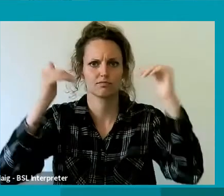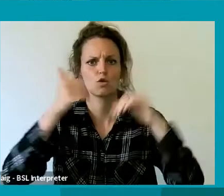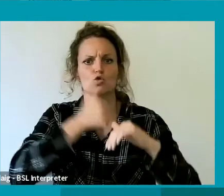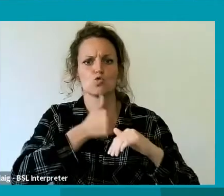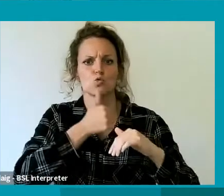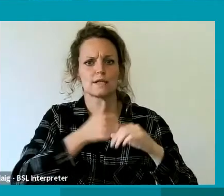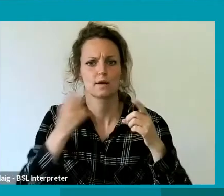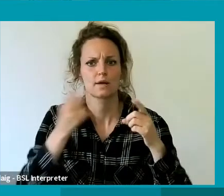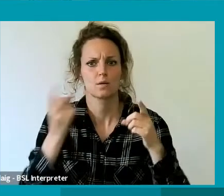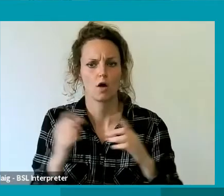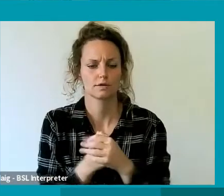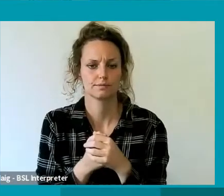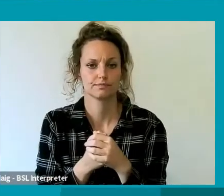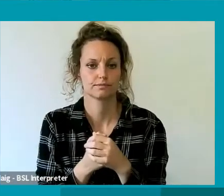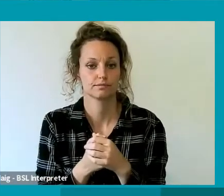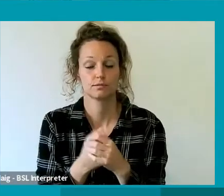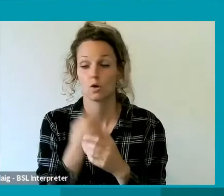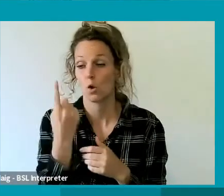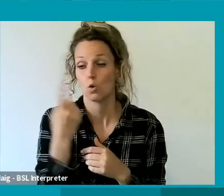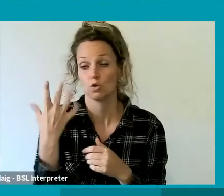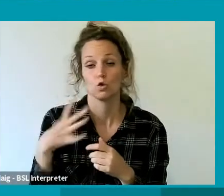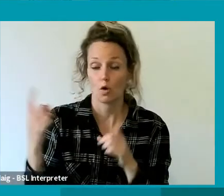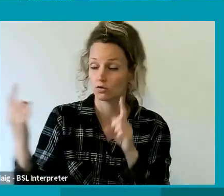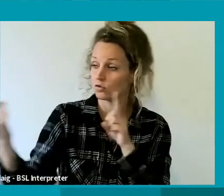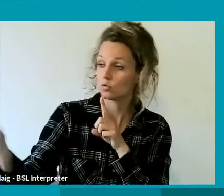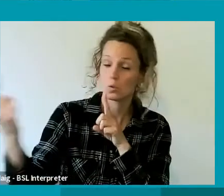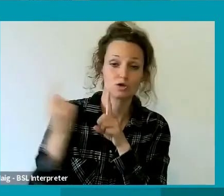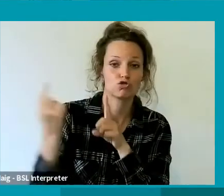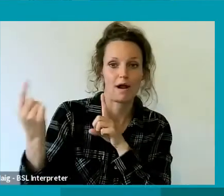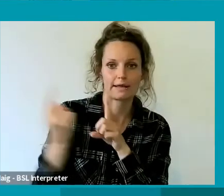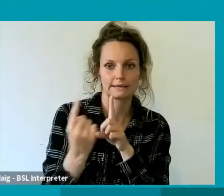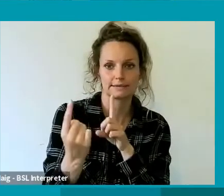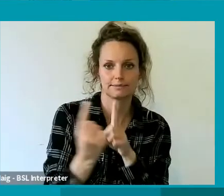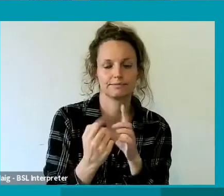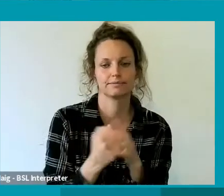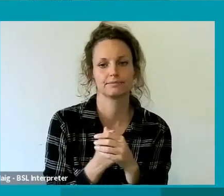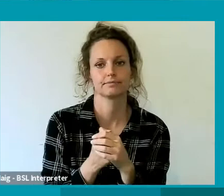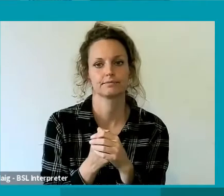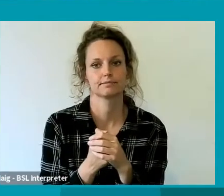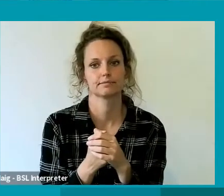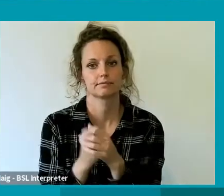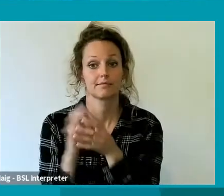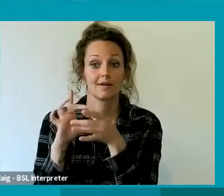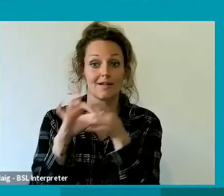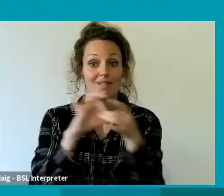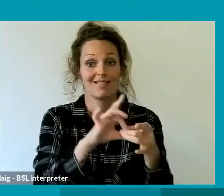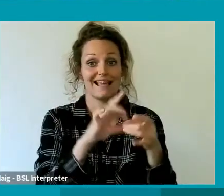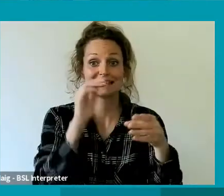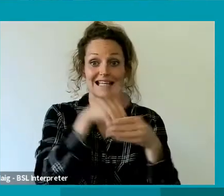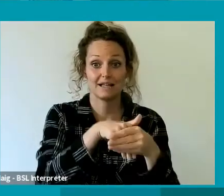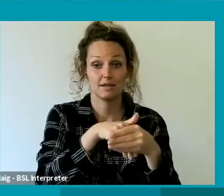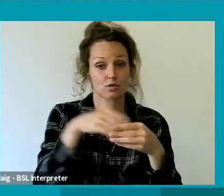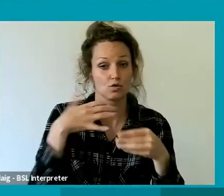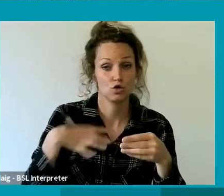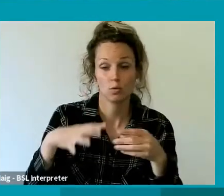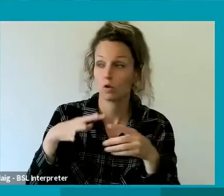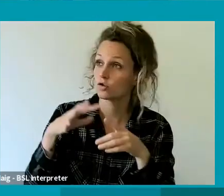And who do you want to attract? So on LinkedIn? Or are you interested in attracting a specific employer? Is it from?